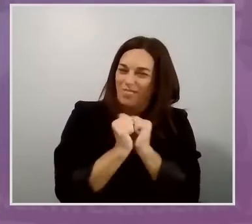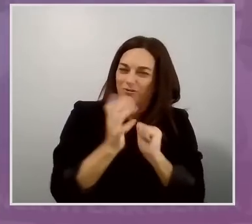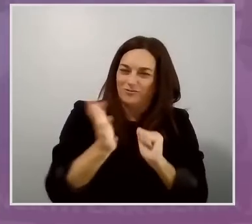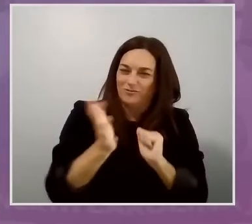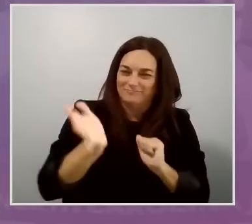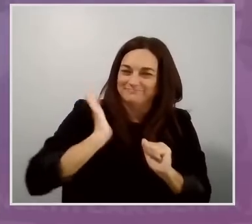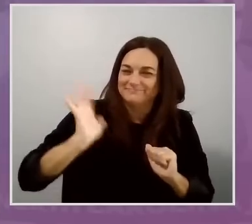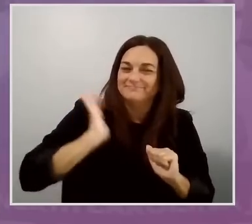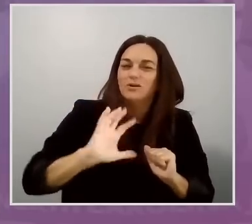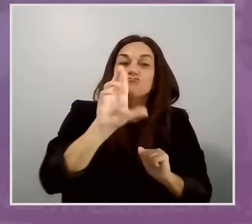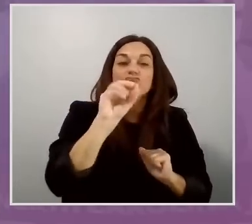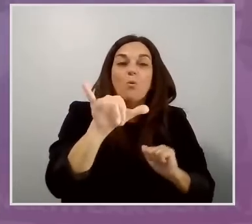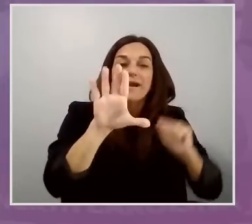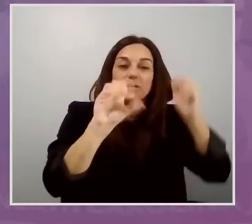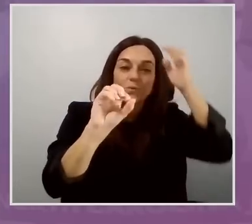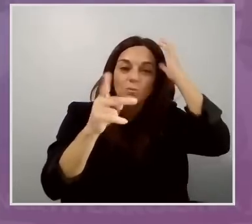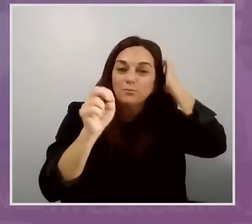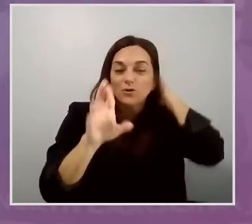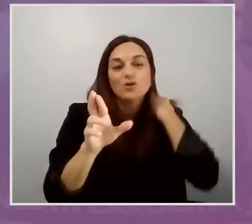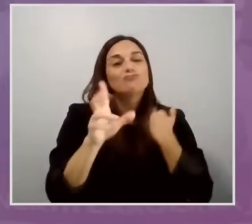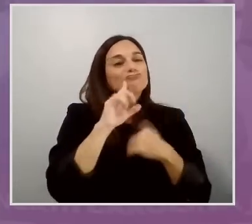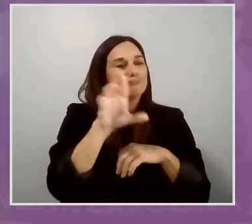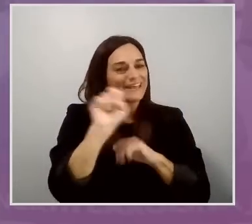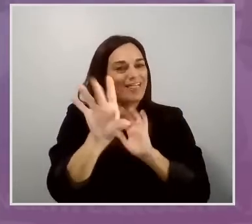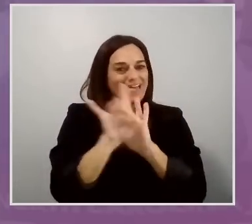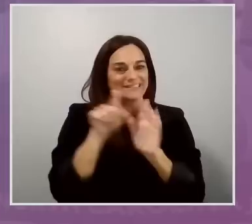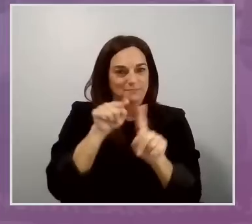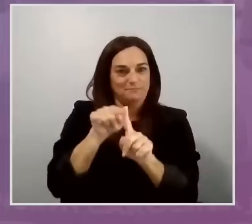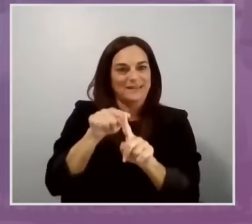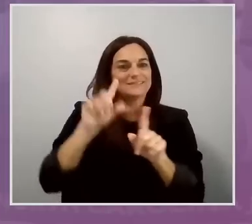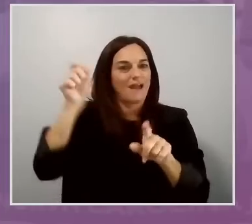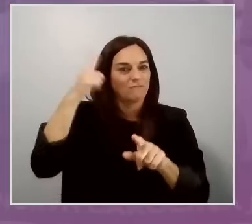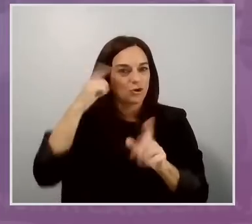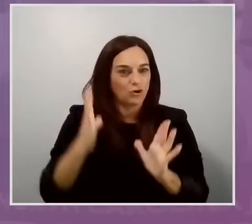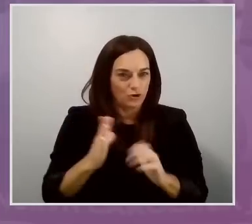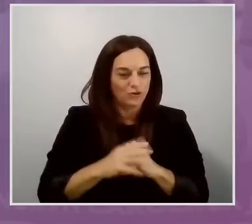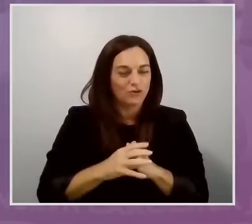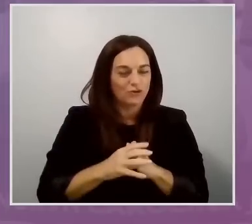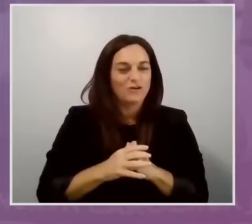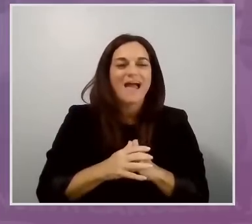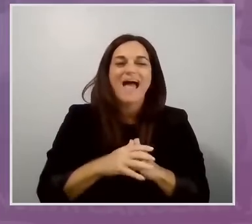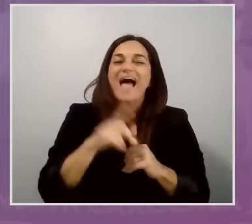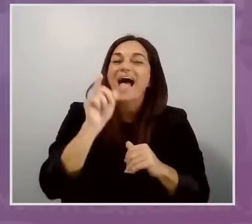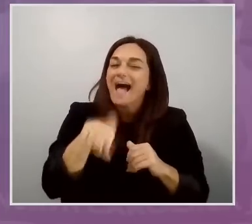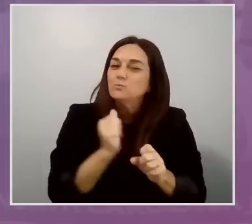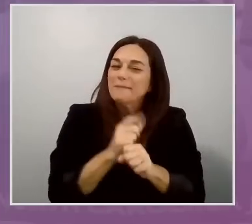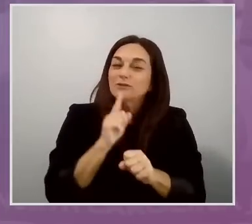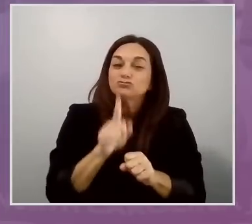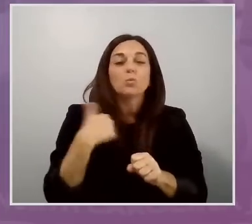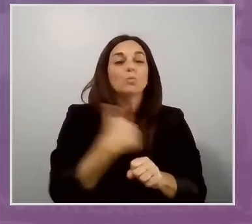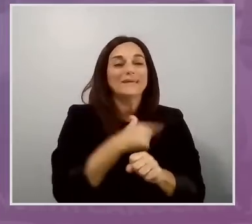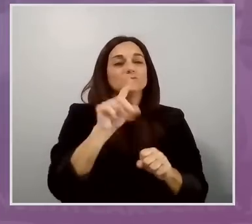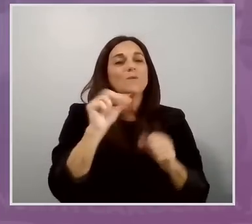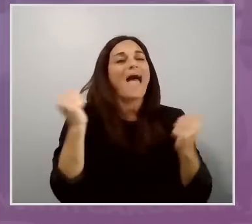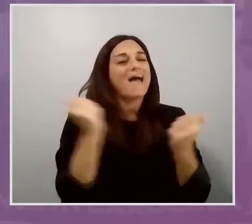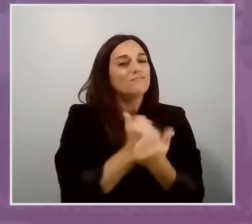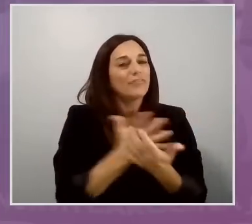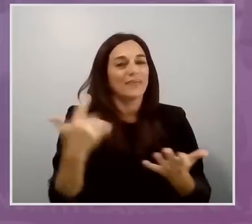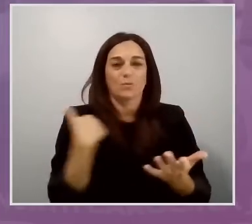SENATE RACE IN NORTH CAROLINA. YOU GOT TO REELECT MY FRIEND, WE WORKED TOGETHER, ROY COOPER.